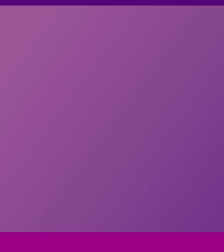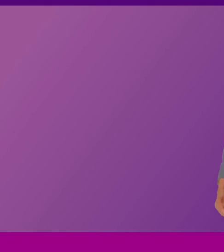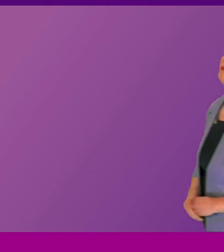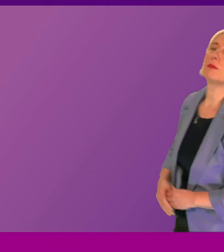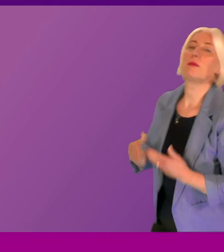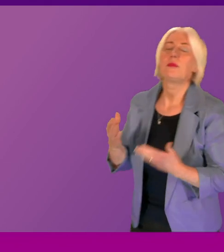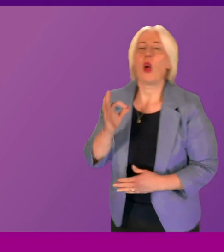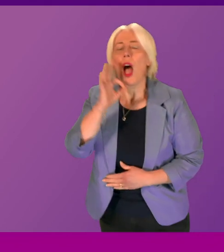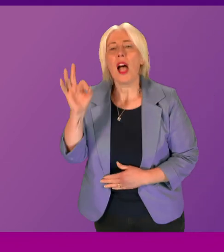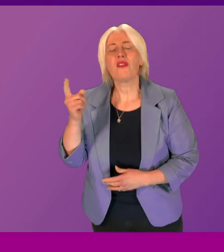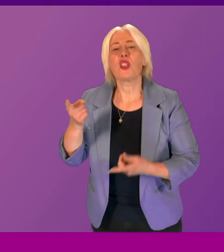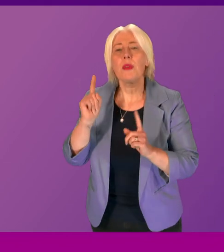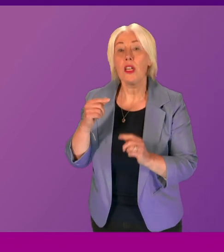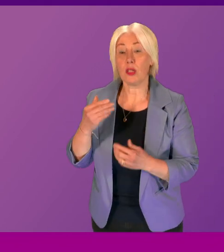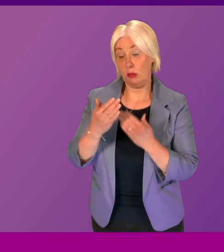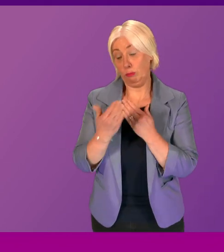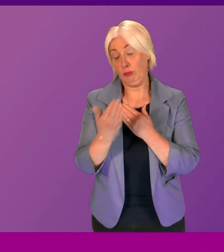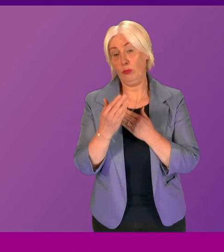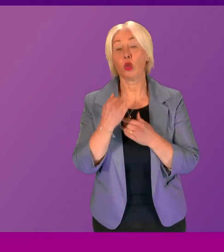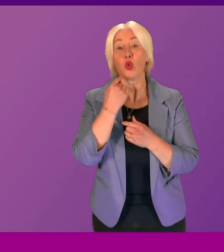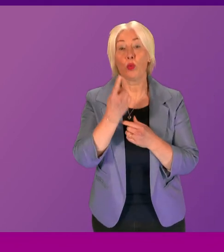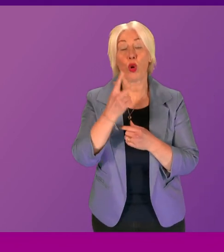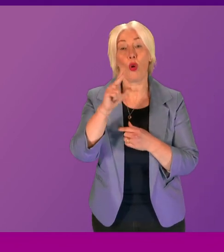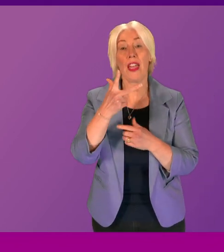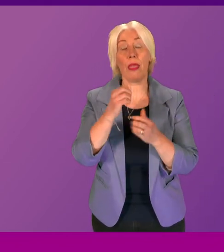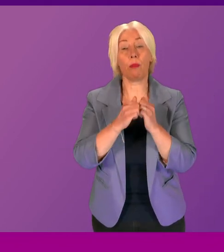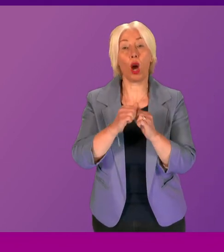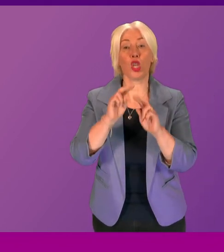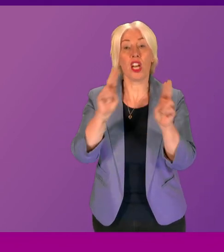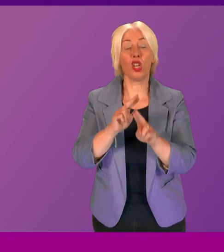To ask the First Minister, in light of international women’s day on 8 March, what steps the Scottish